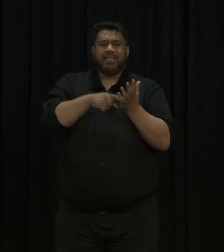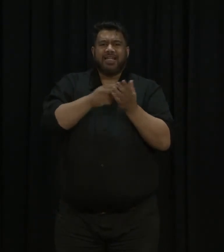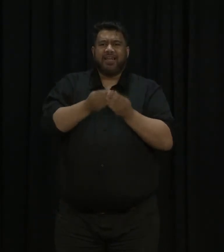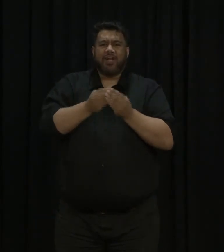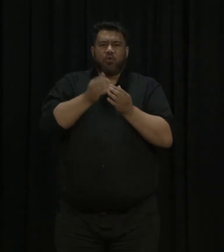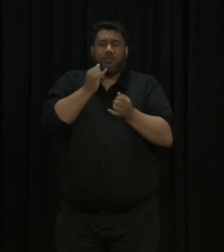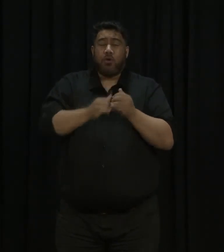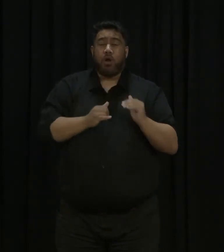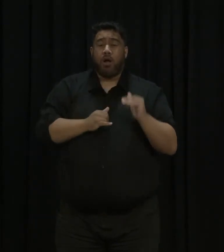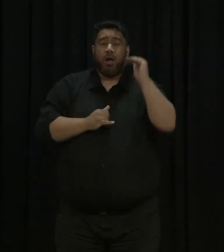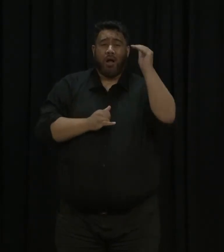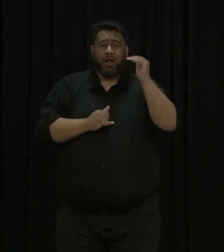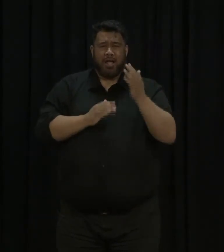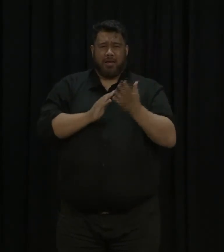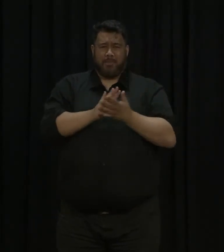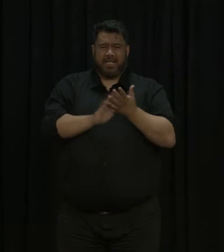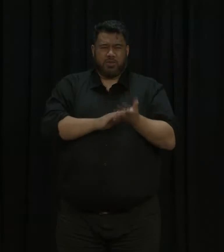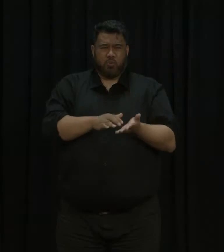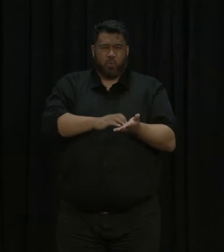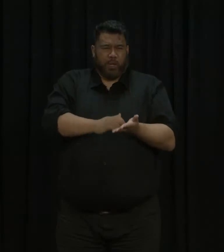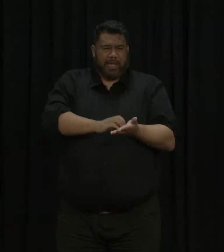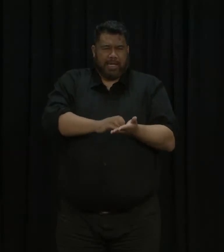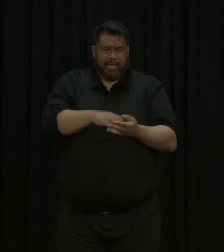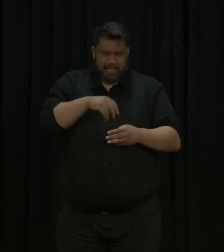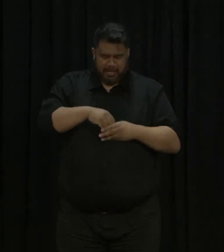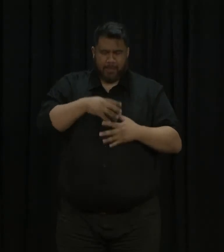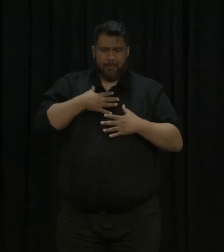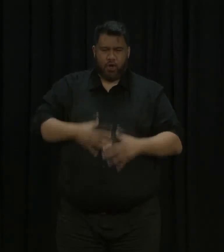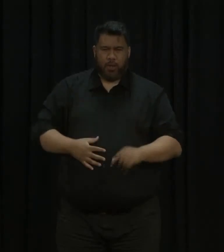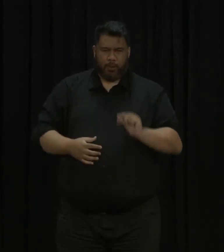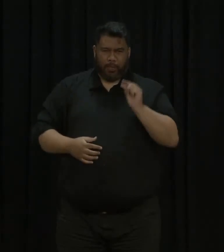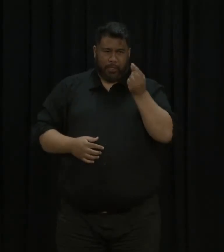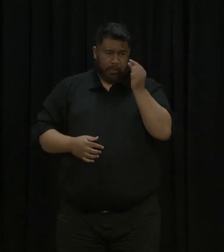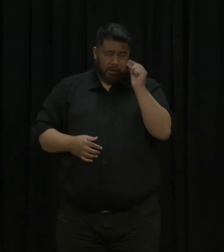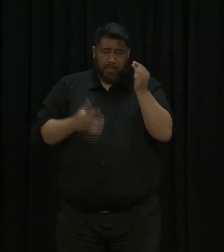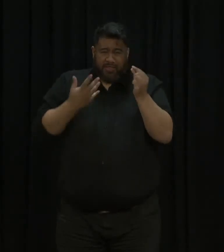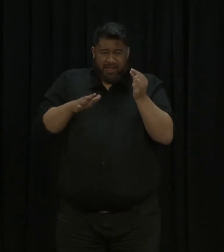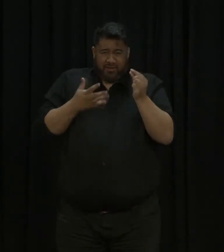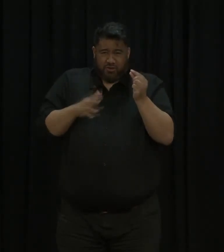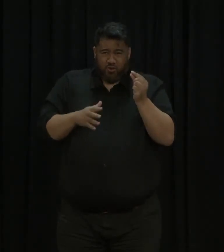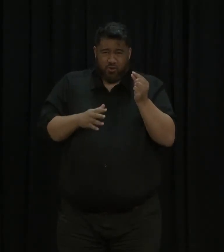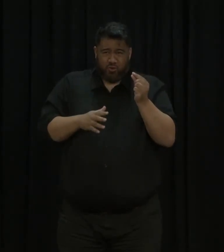We don't have that back. I think it is unlikely we will